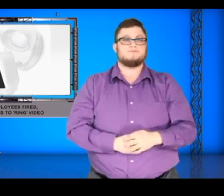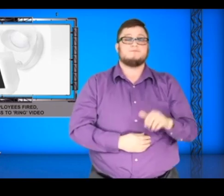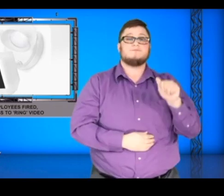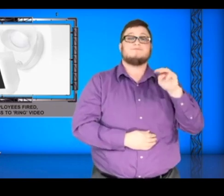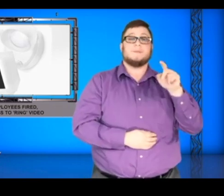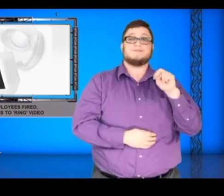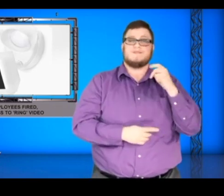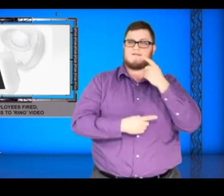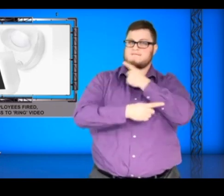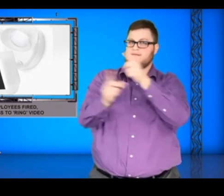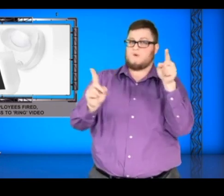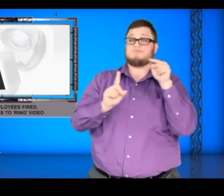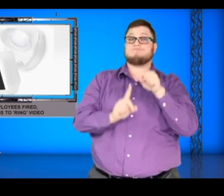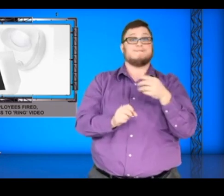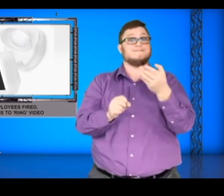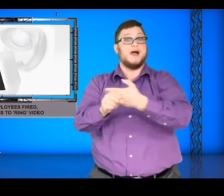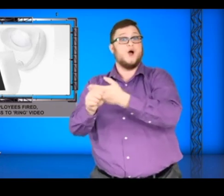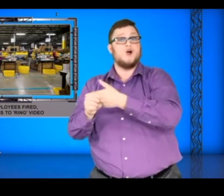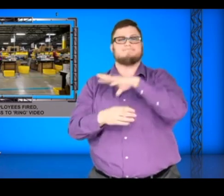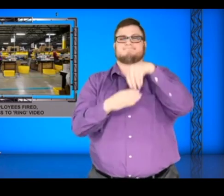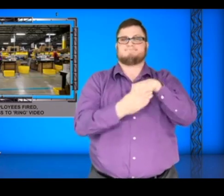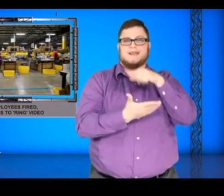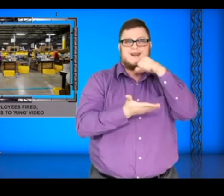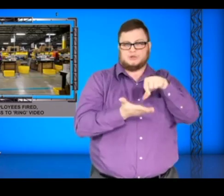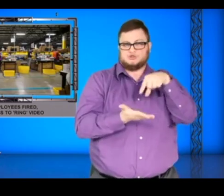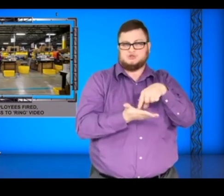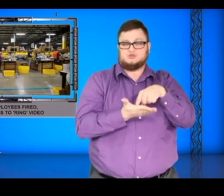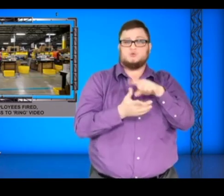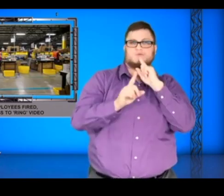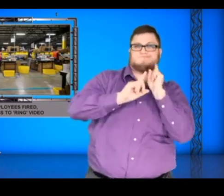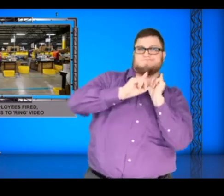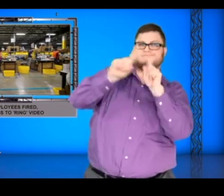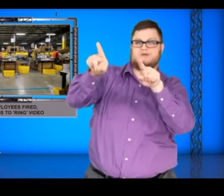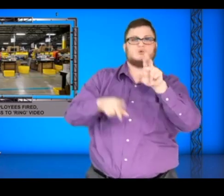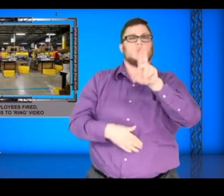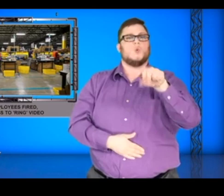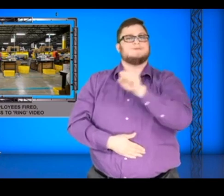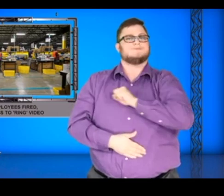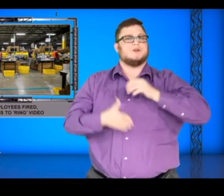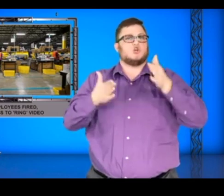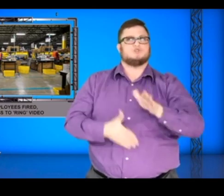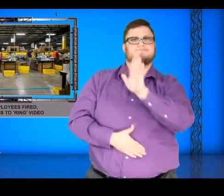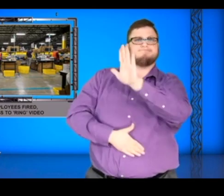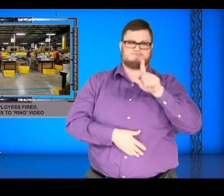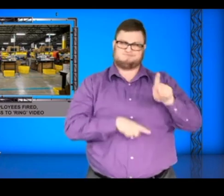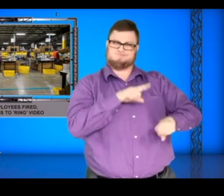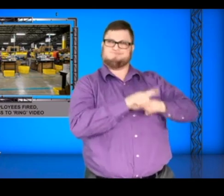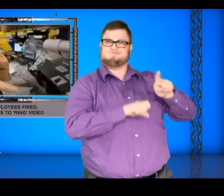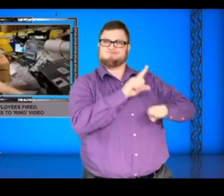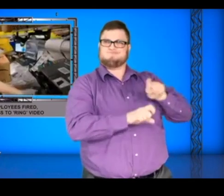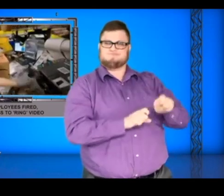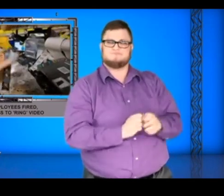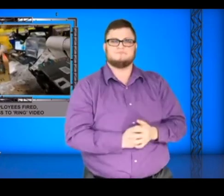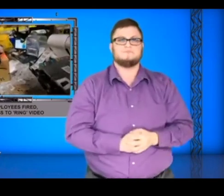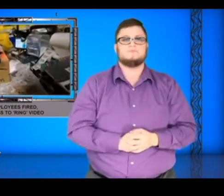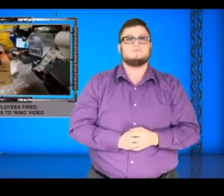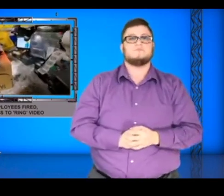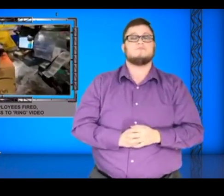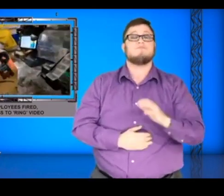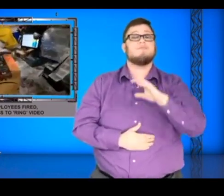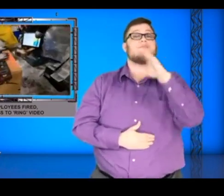Amazon announced the firings in a letter responding to questions from US senators.